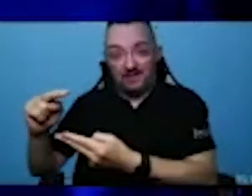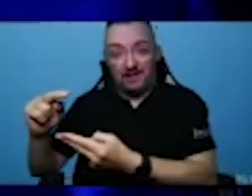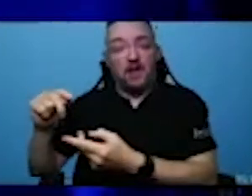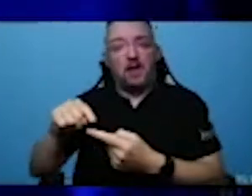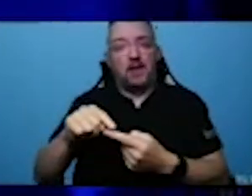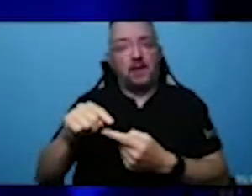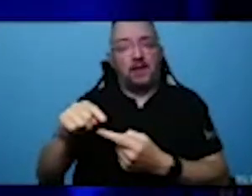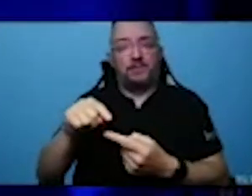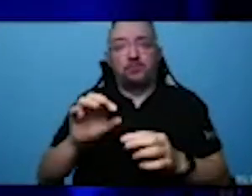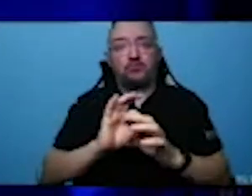which actually costs money to create.